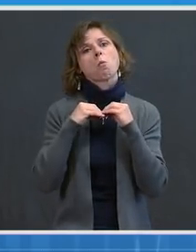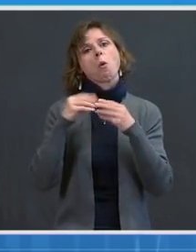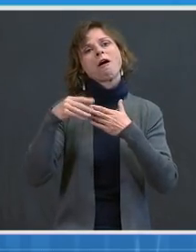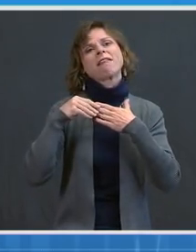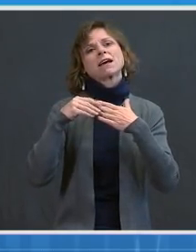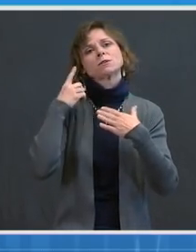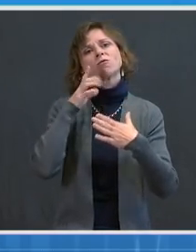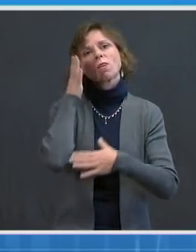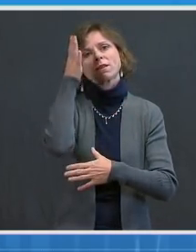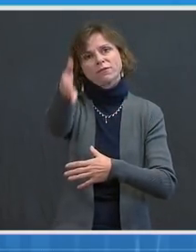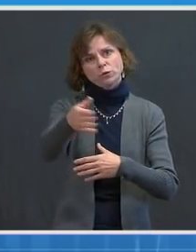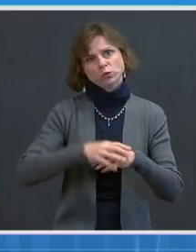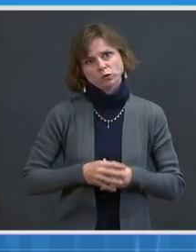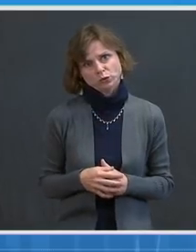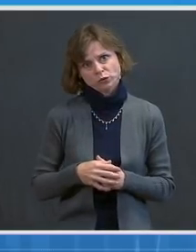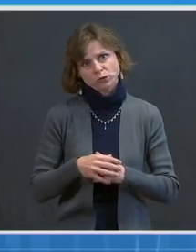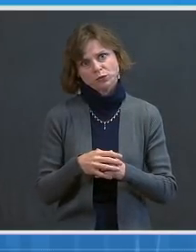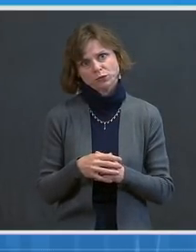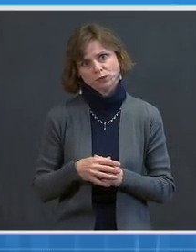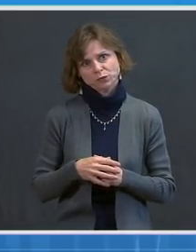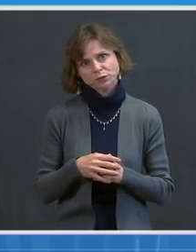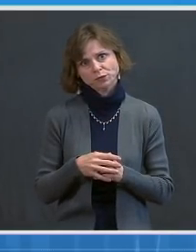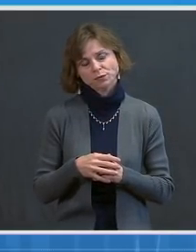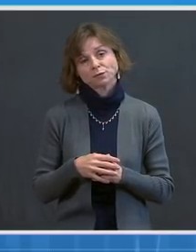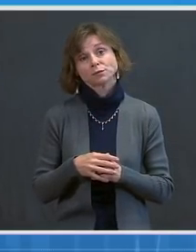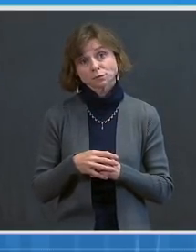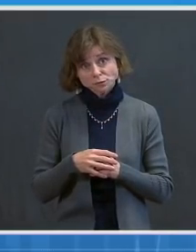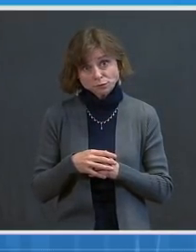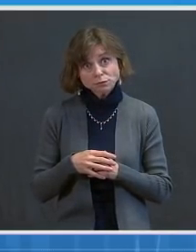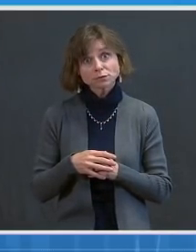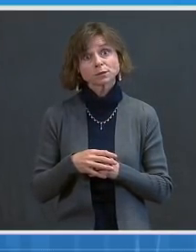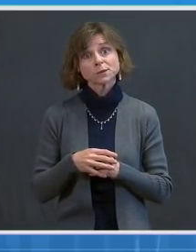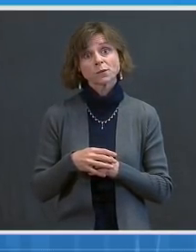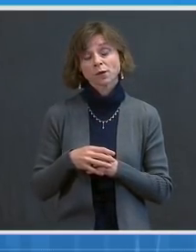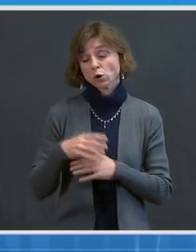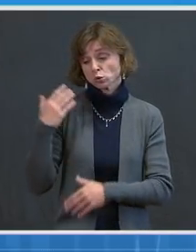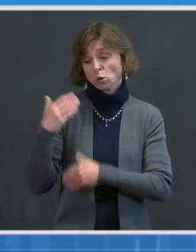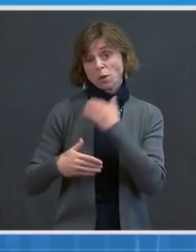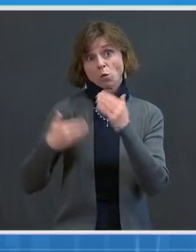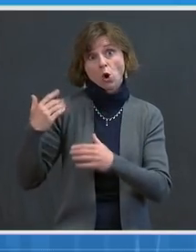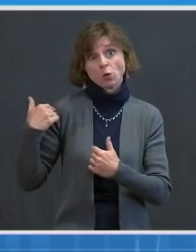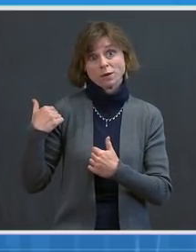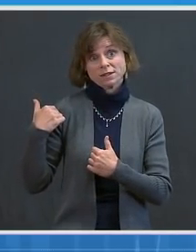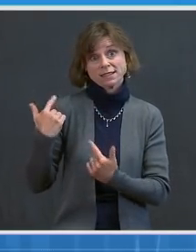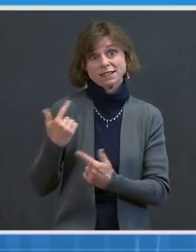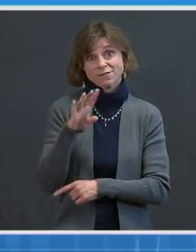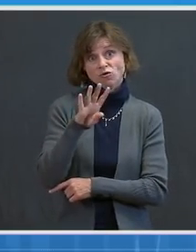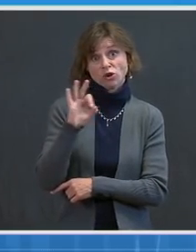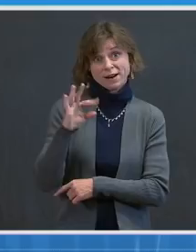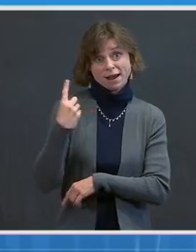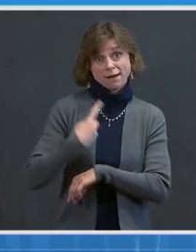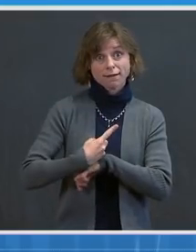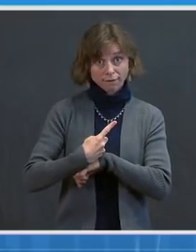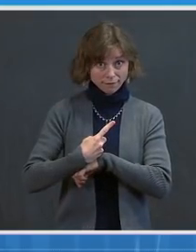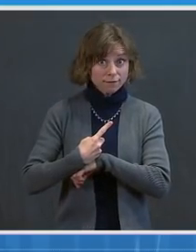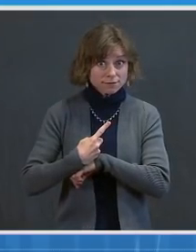So to review some of our progress from the vaccination program over the first 49 days: We've released vaccine supply.